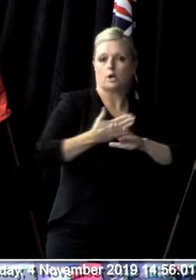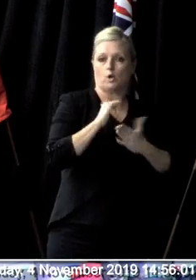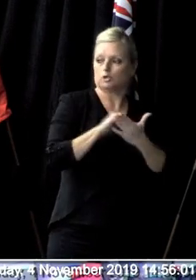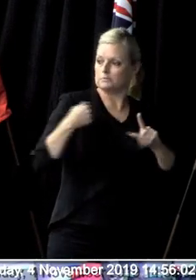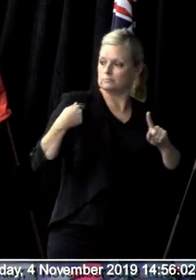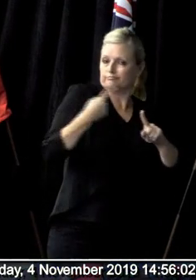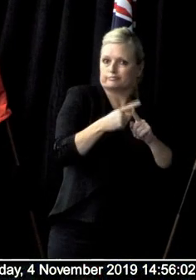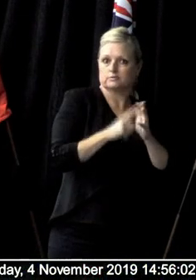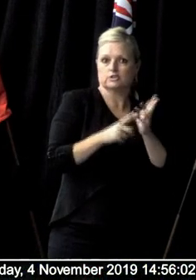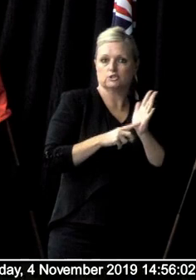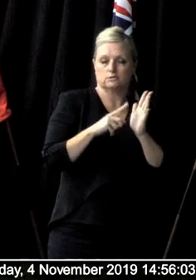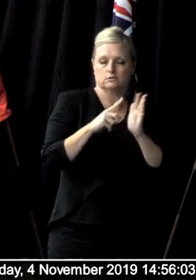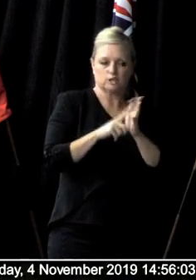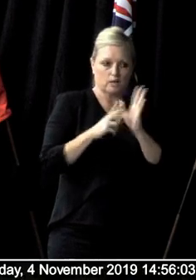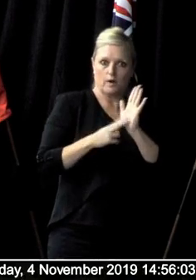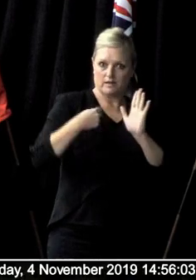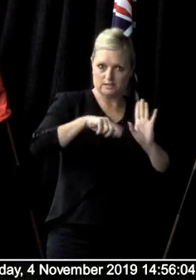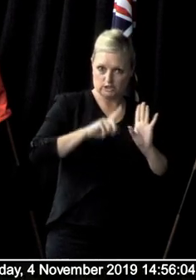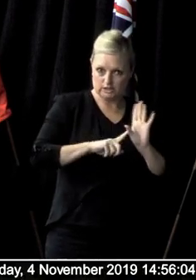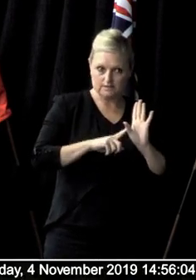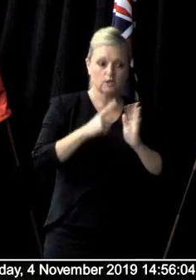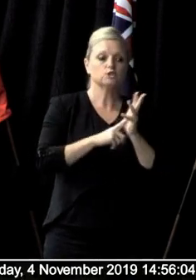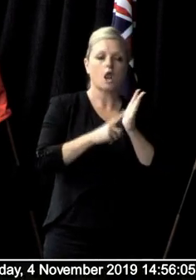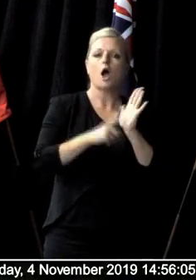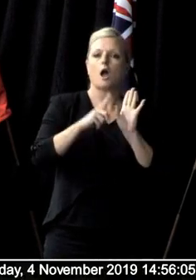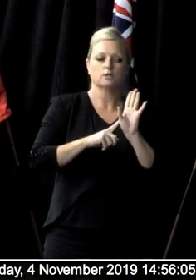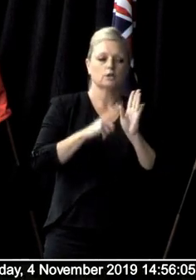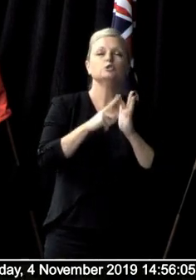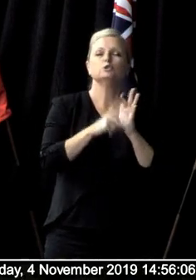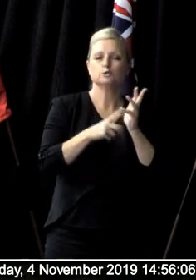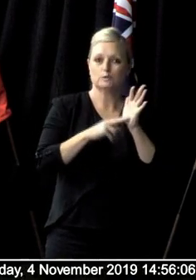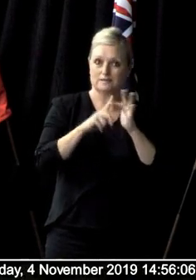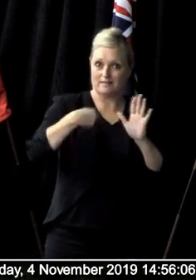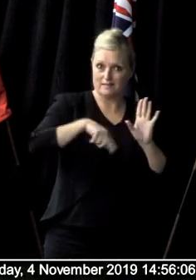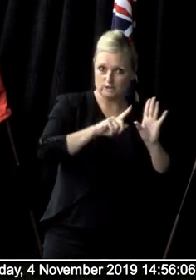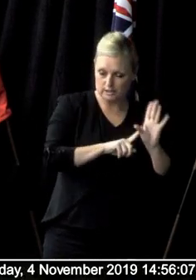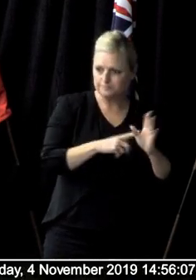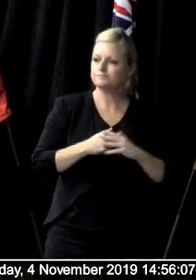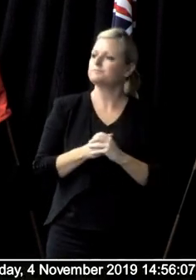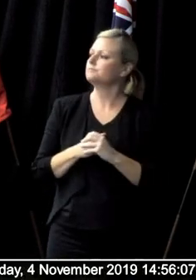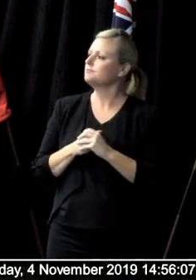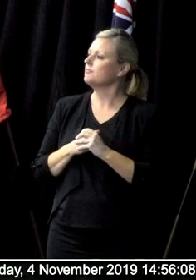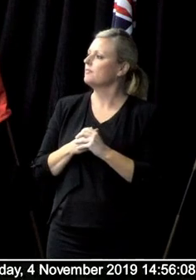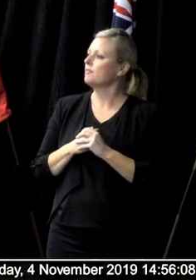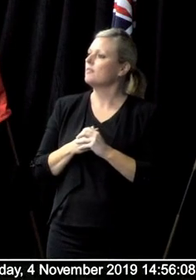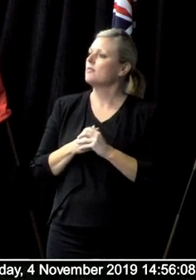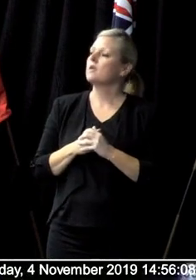Dr Bridle, before I move on to the next topic, was there anything in addition you wished to raise in respect of the issue of student devaluation leading to neglect?